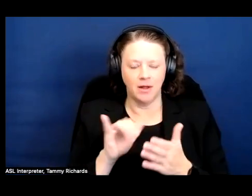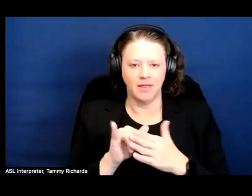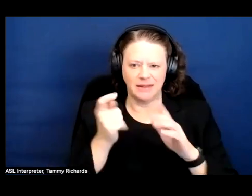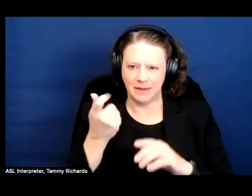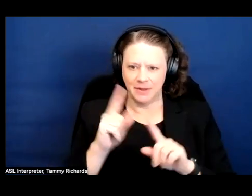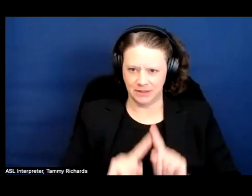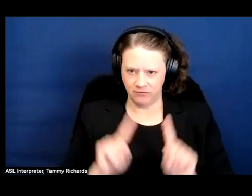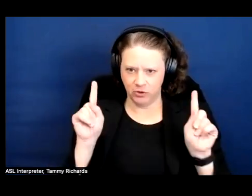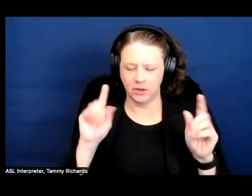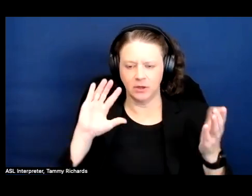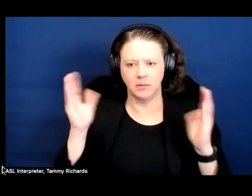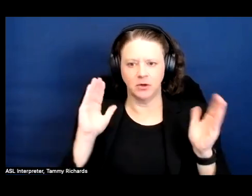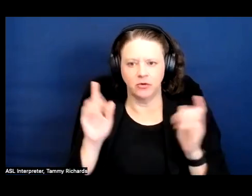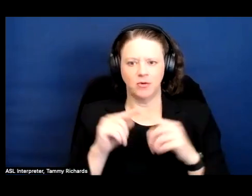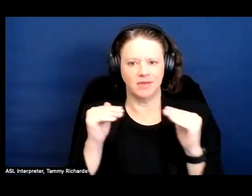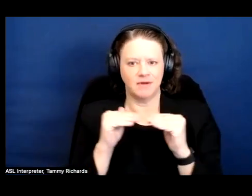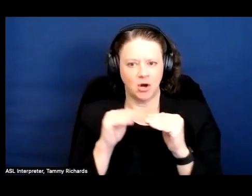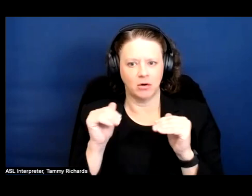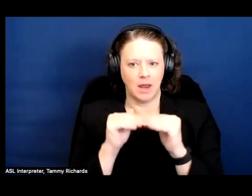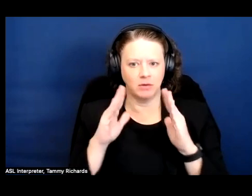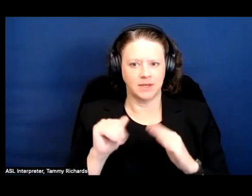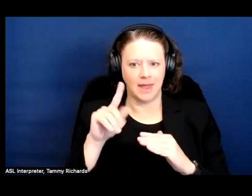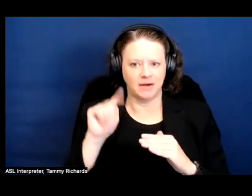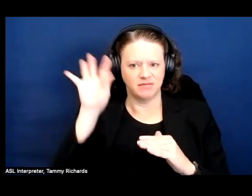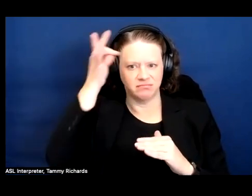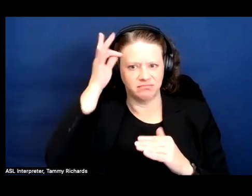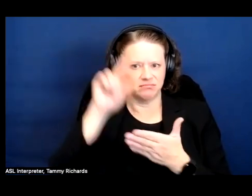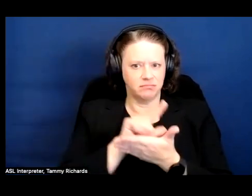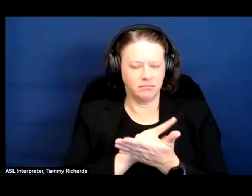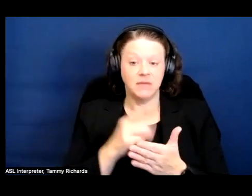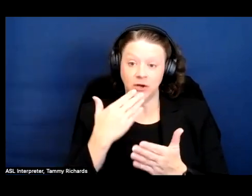could be a Federal Fair Housing Act claim based on a disparate impact.